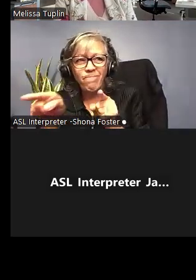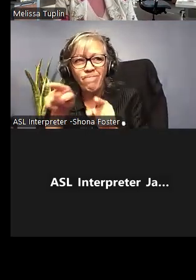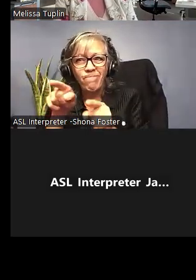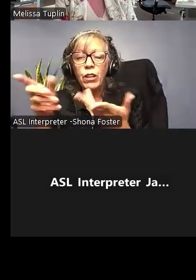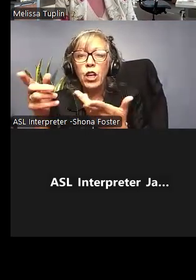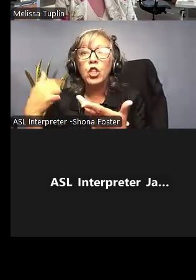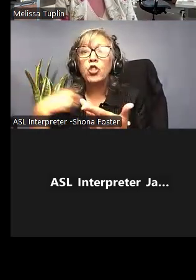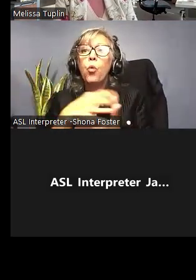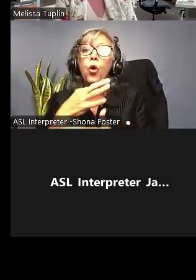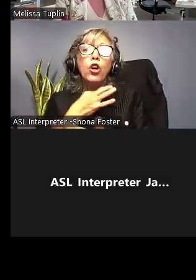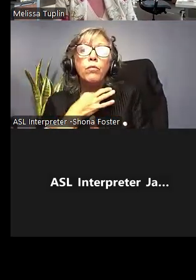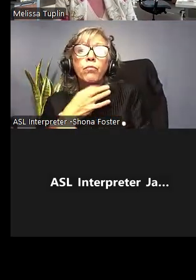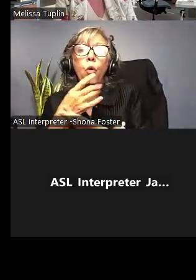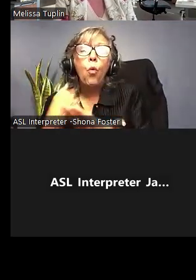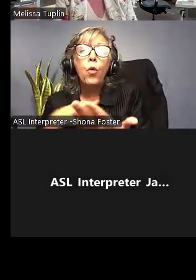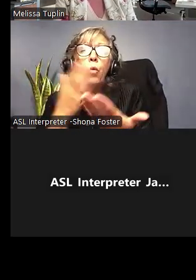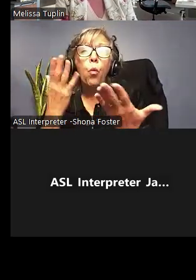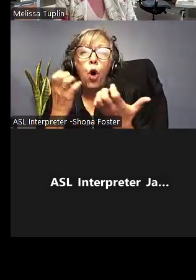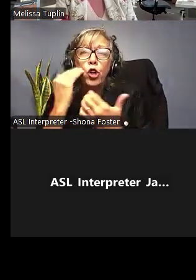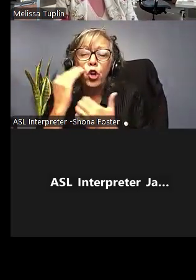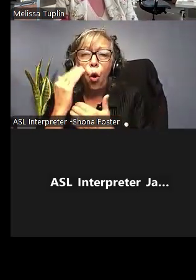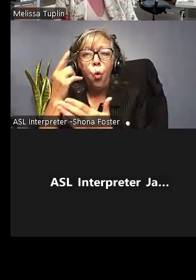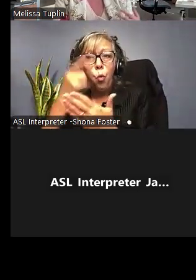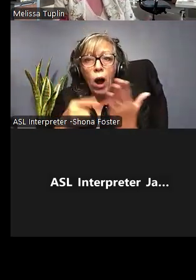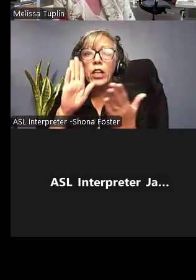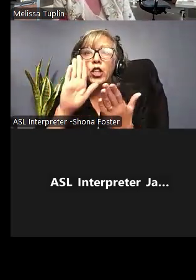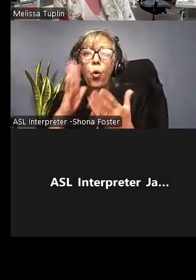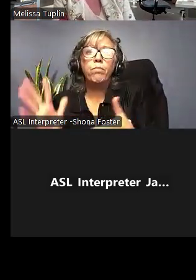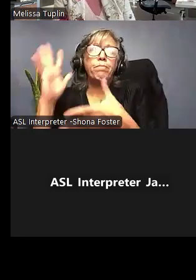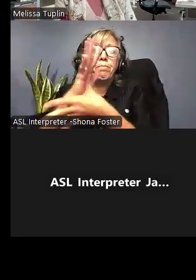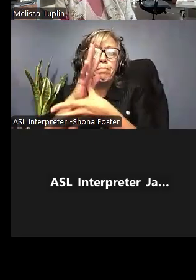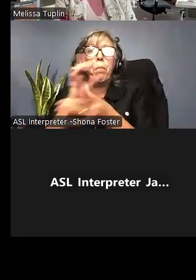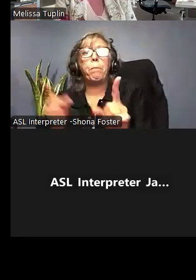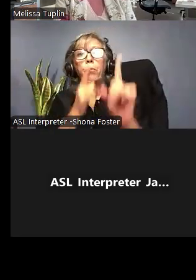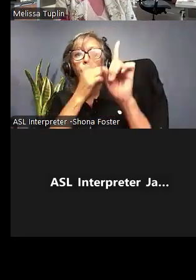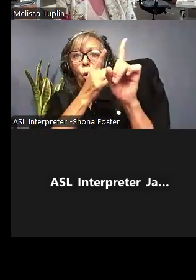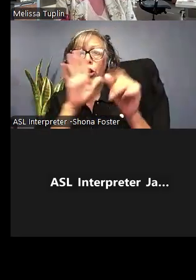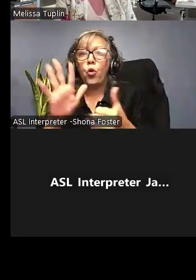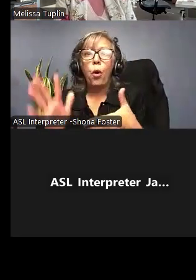you would consider to be your primary purpose. And this is really important, as it will determine the